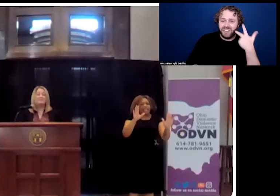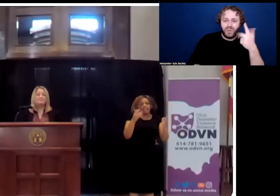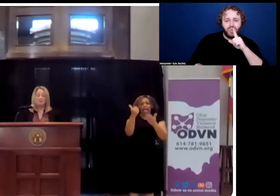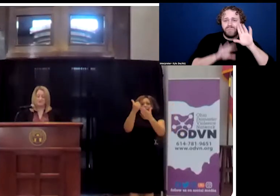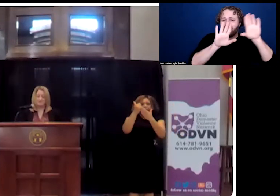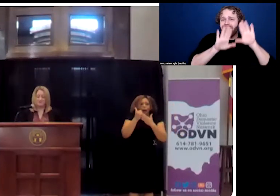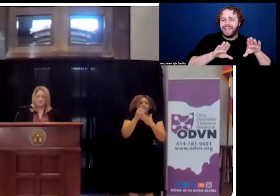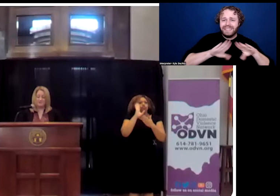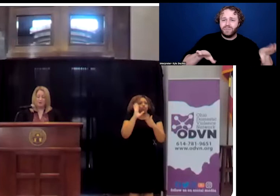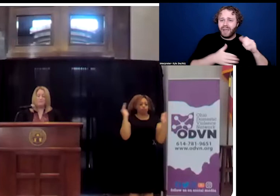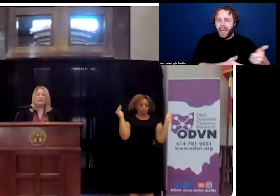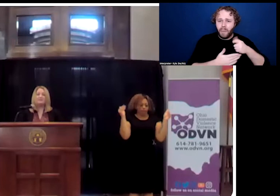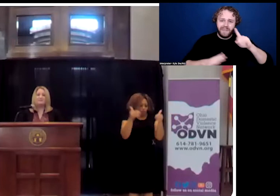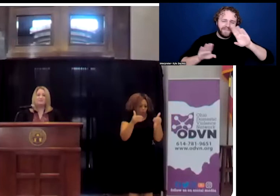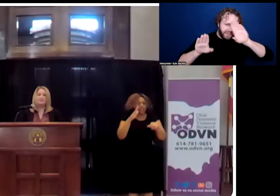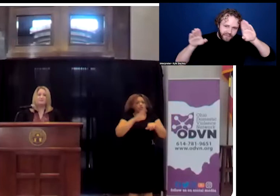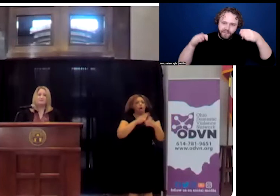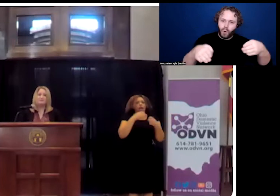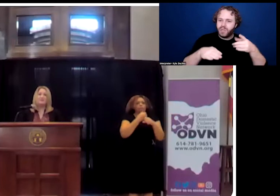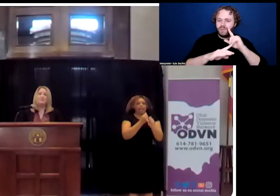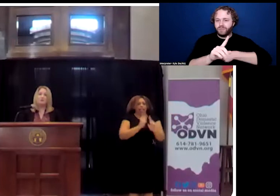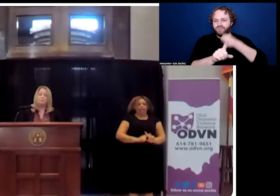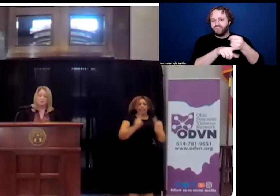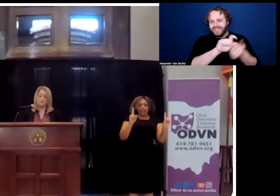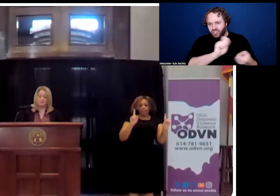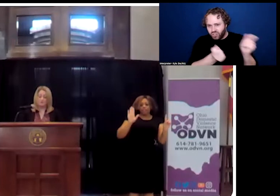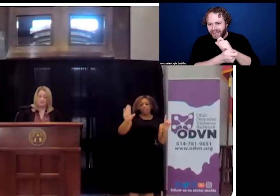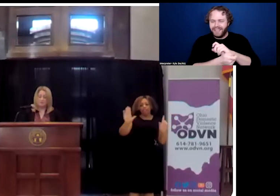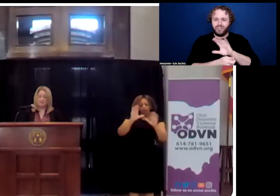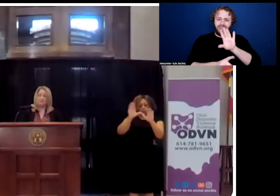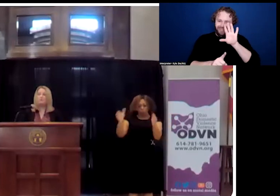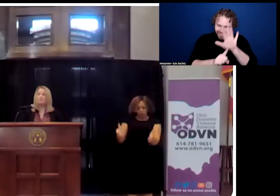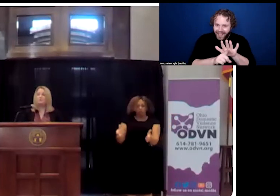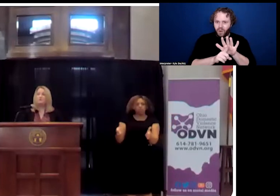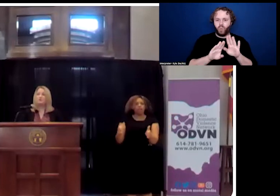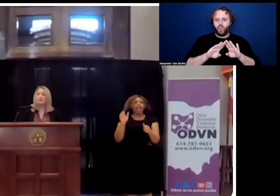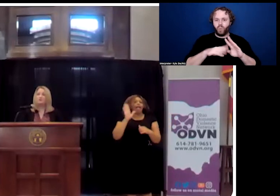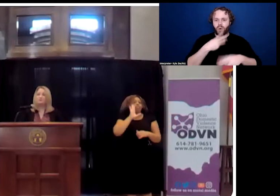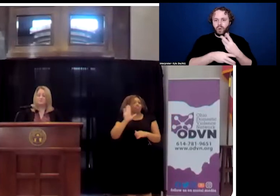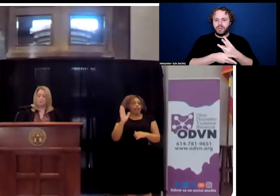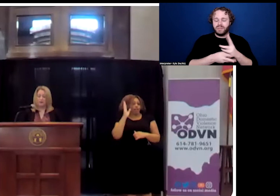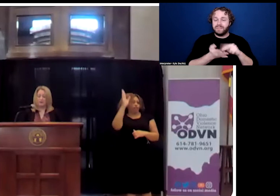focus on making a difference in their world so their future is brighter.